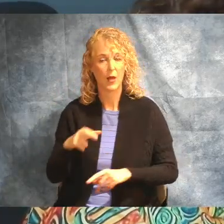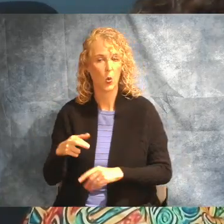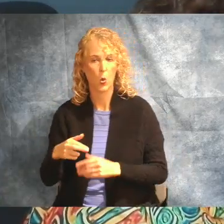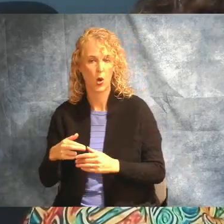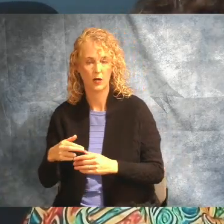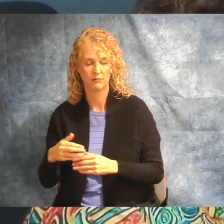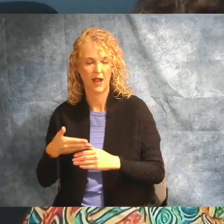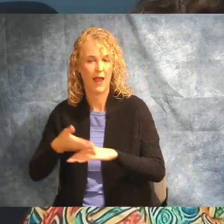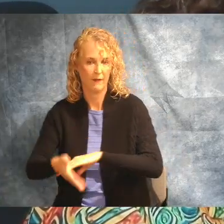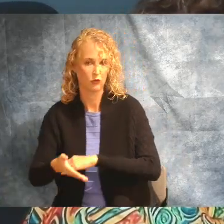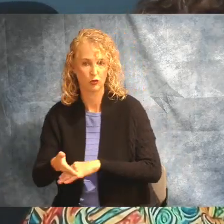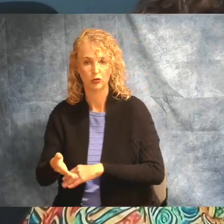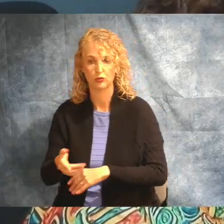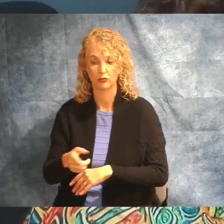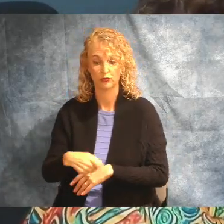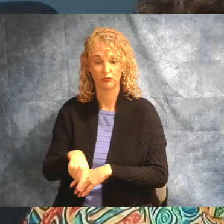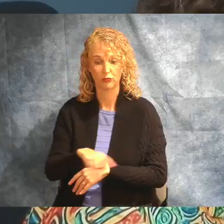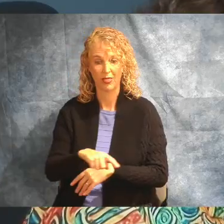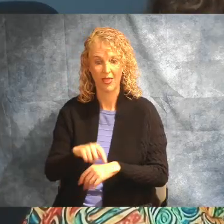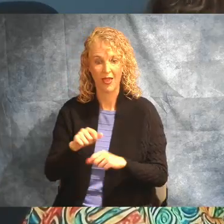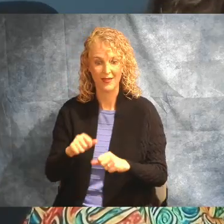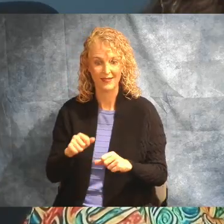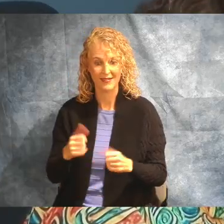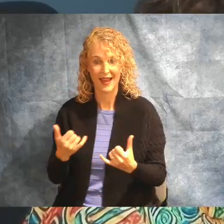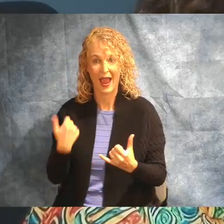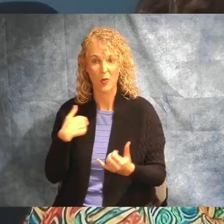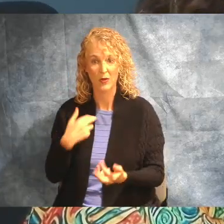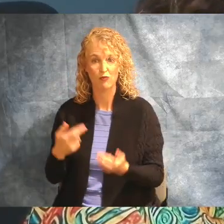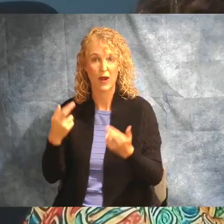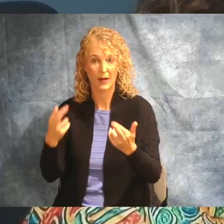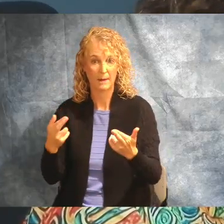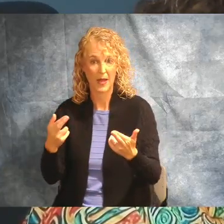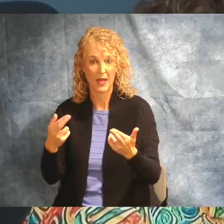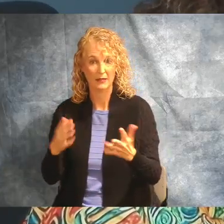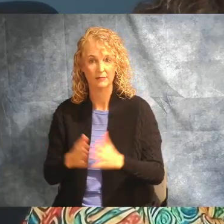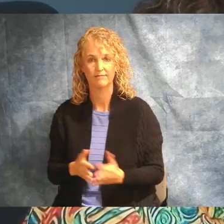and they're able to be recommended. I want to look at them. There may be some questions I have